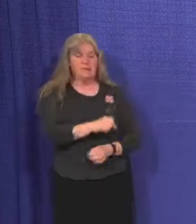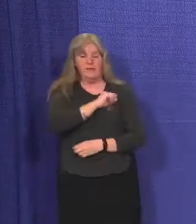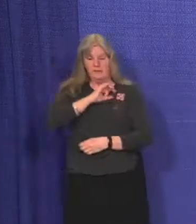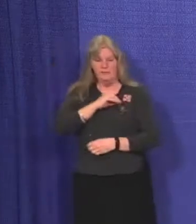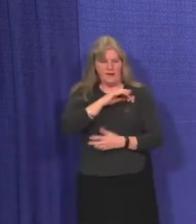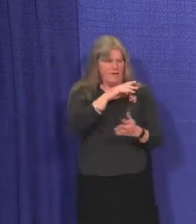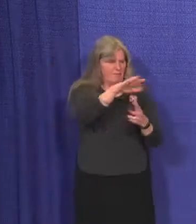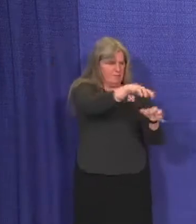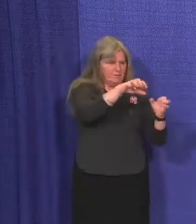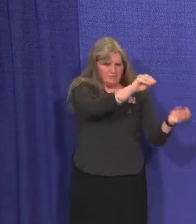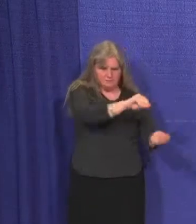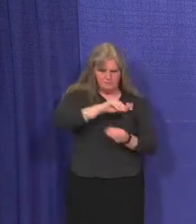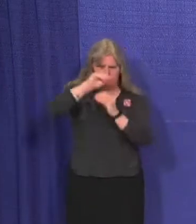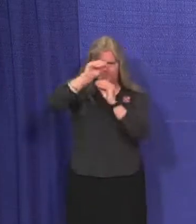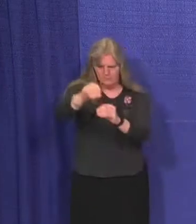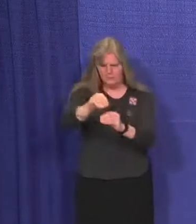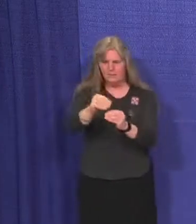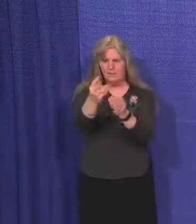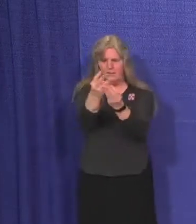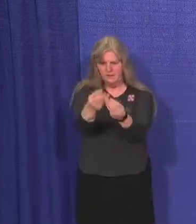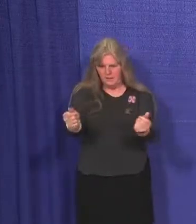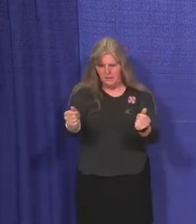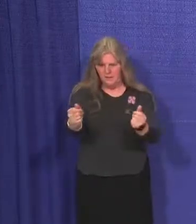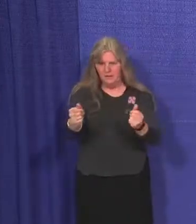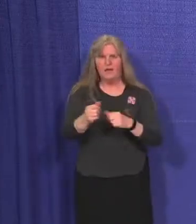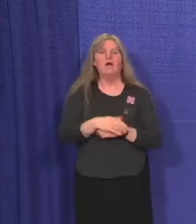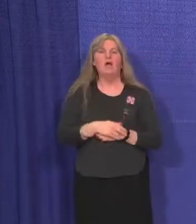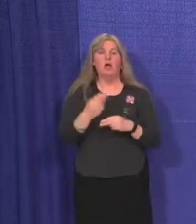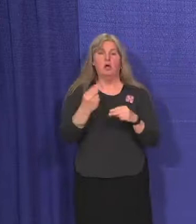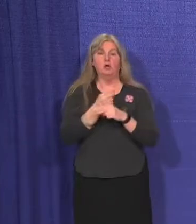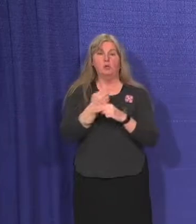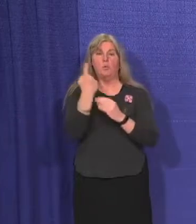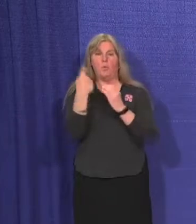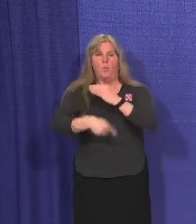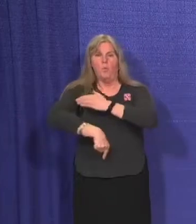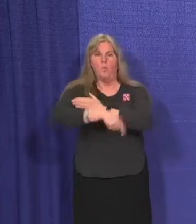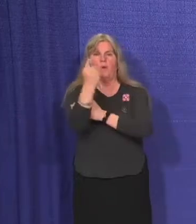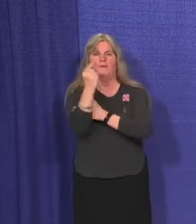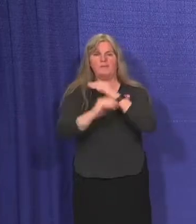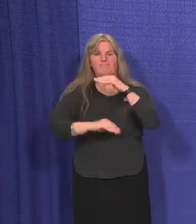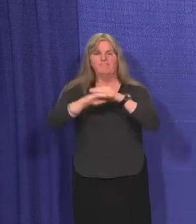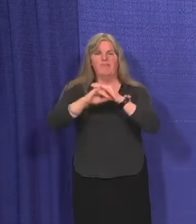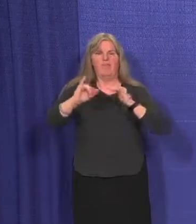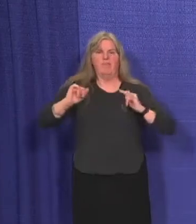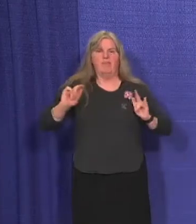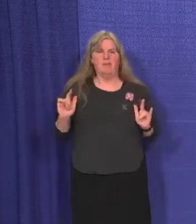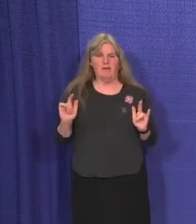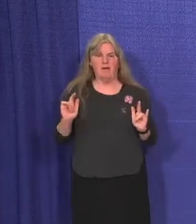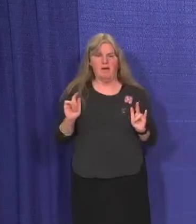missing a rendezvous with a friend. Trend 11 is kept frozen at Minus